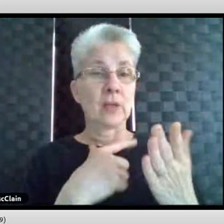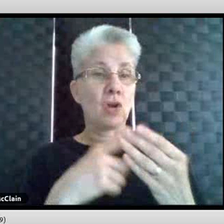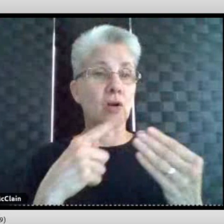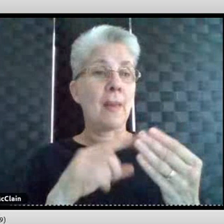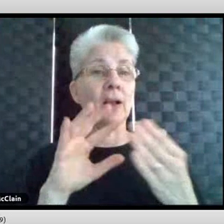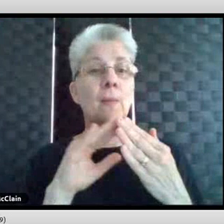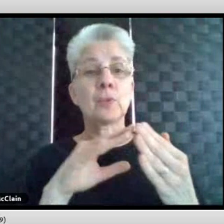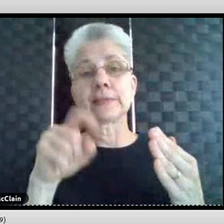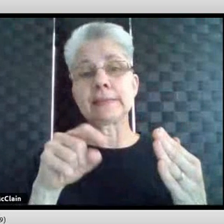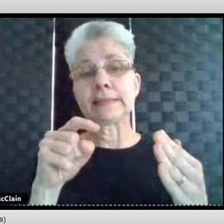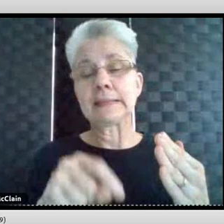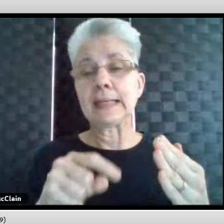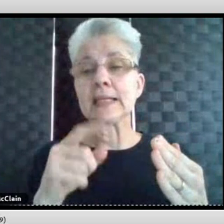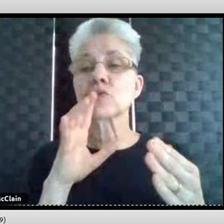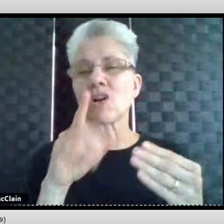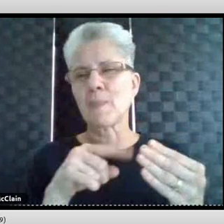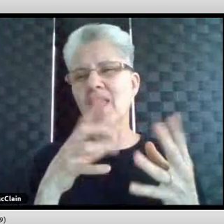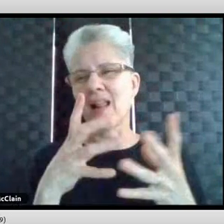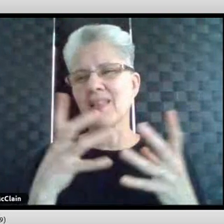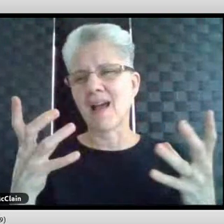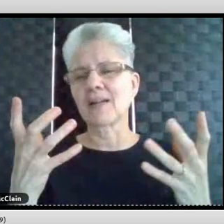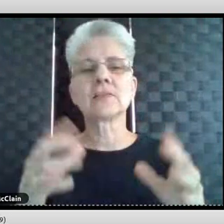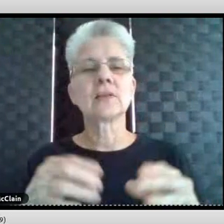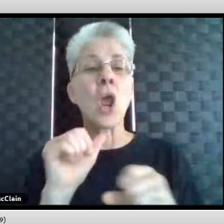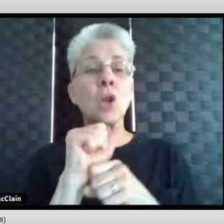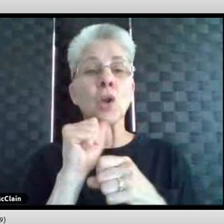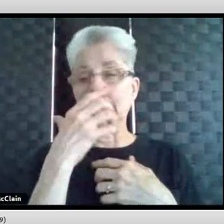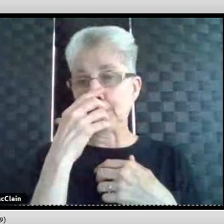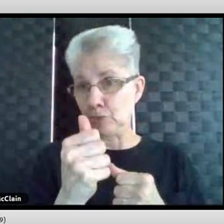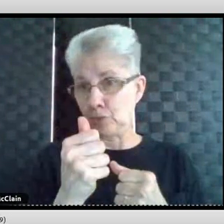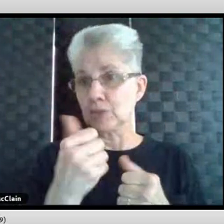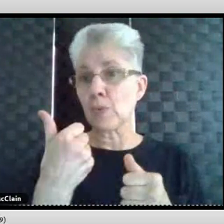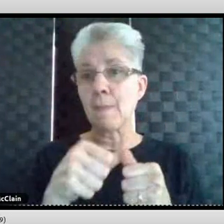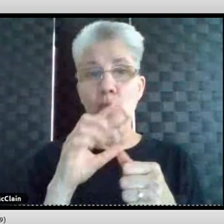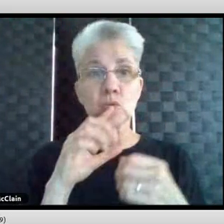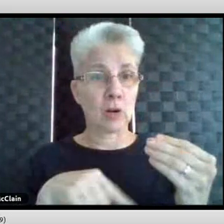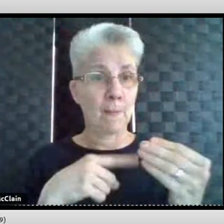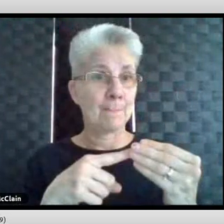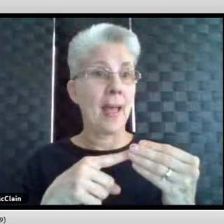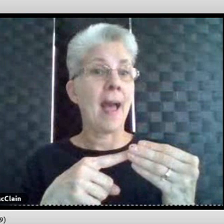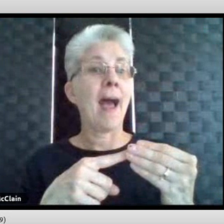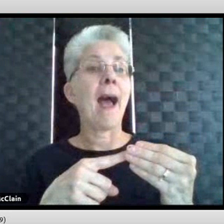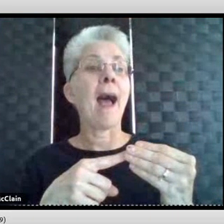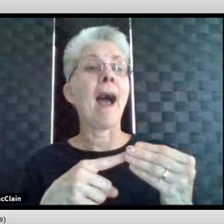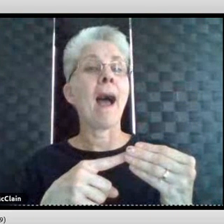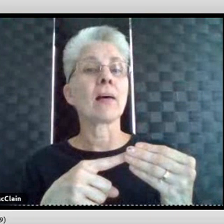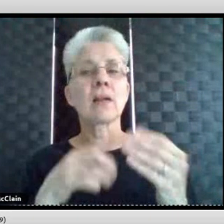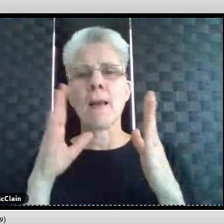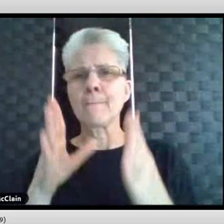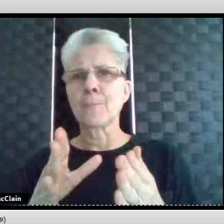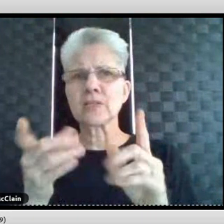are community needs, which we've covered quite a bit. Career interests -- remember, we talked about "Are they in transition? Do they need a new career?